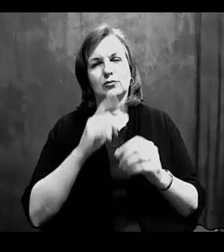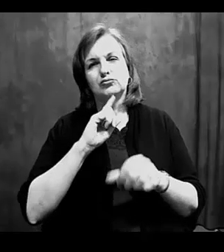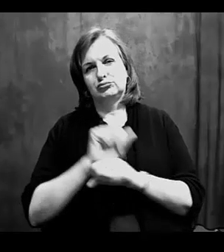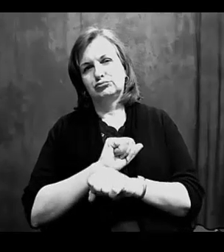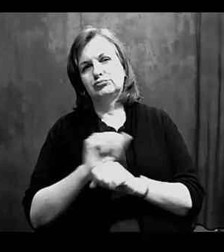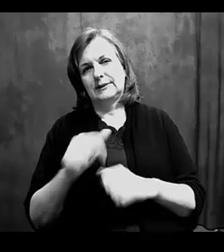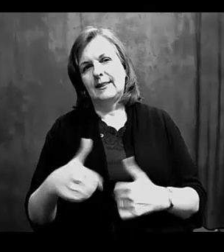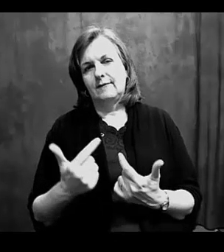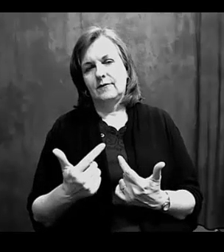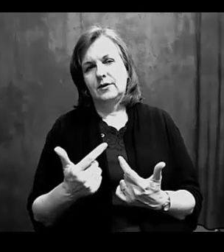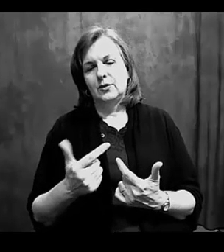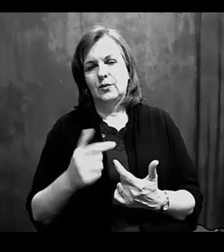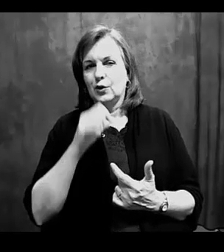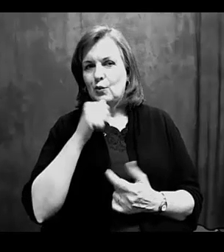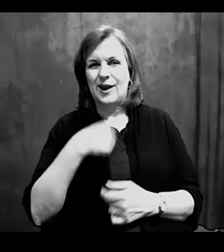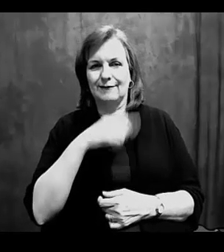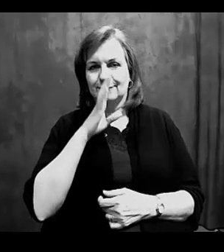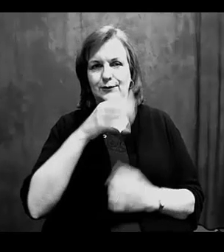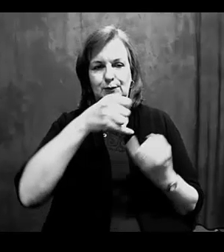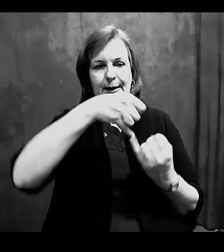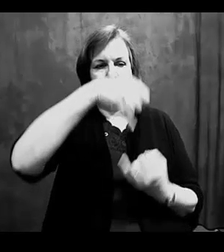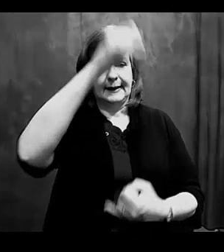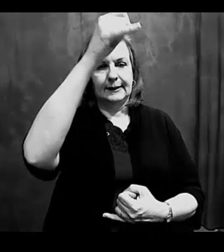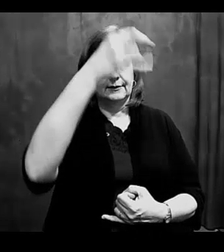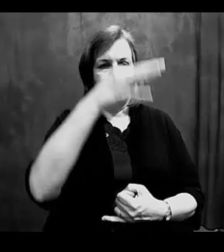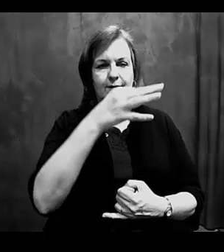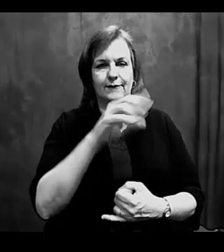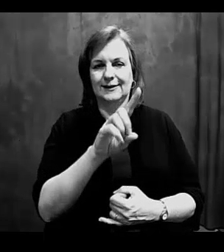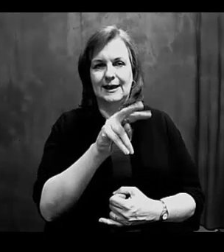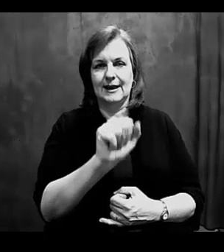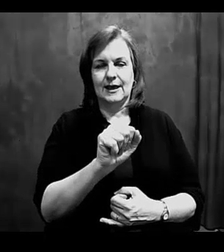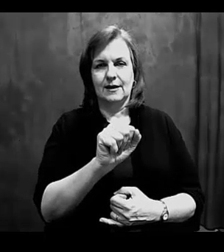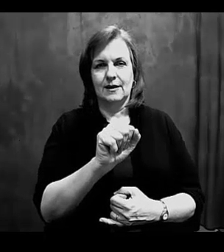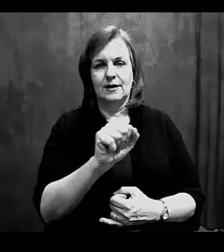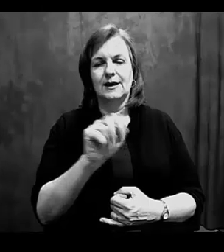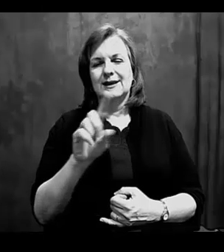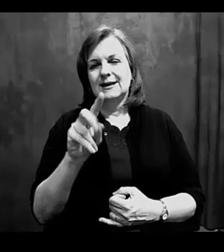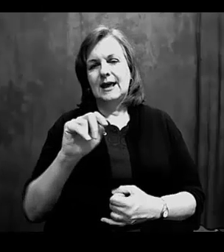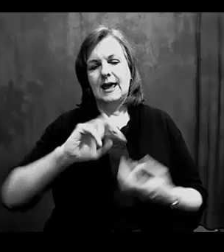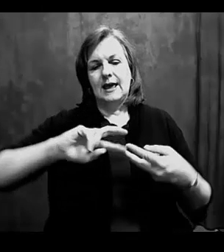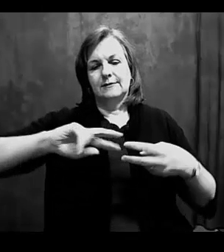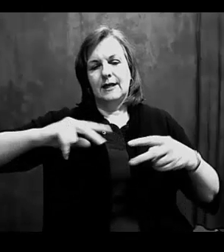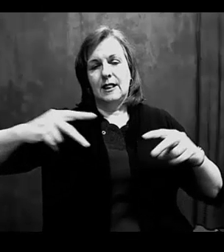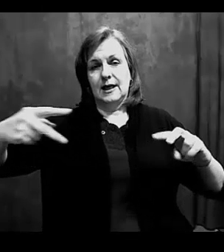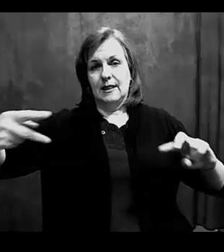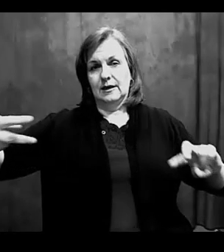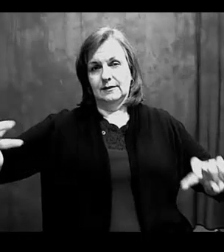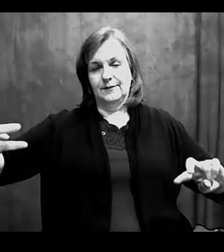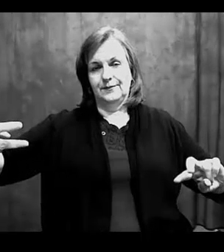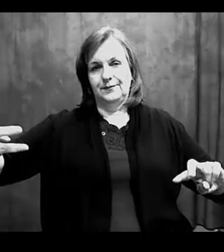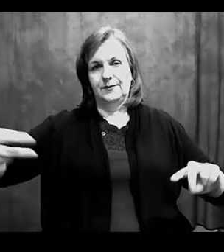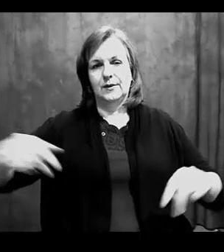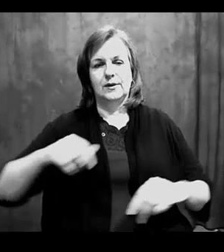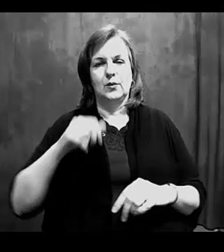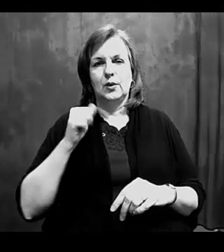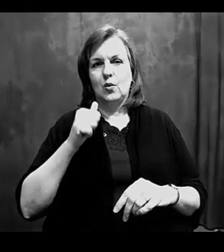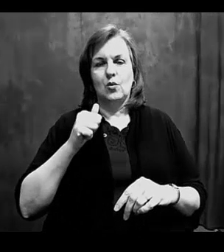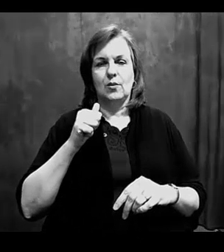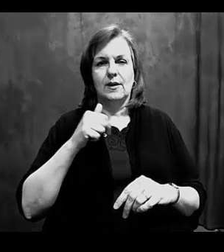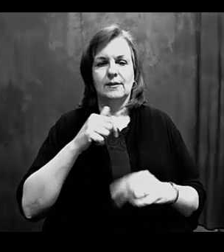here it is in a more realistic sense we don't have little tiny straight pieces of DNA--it's in that helix form and we're not